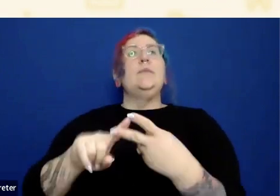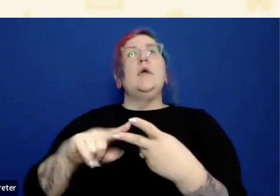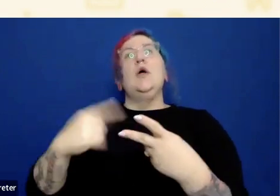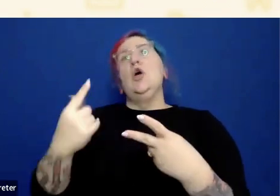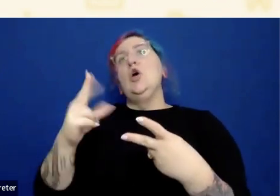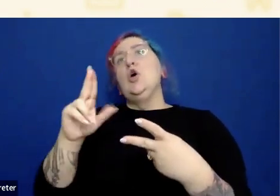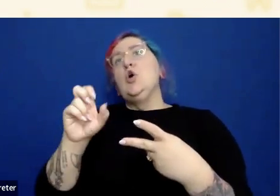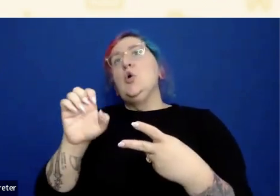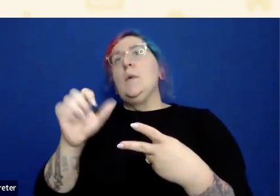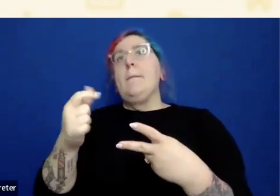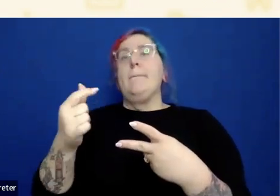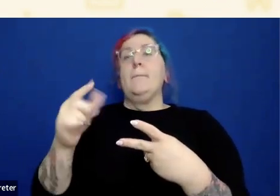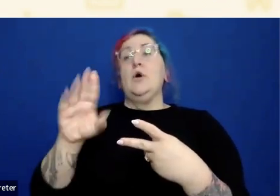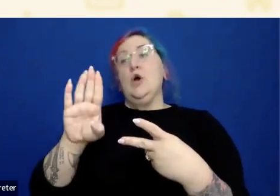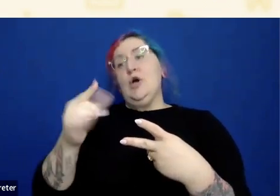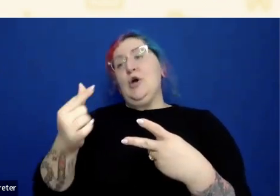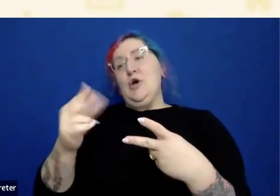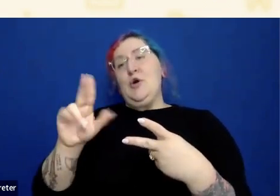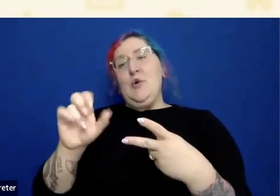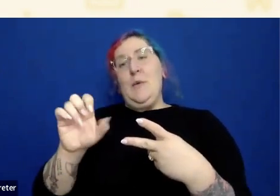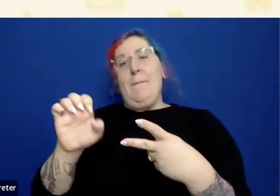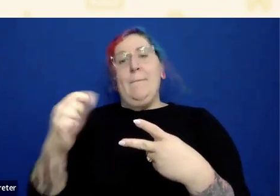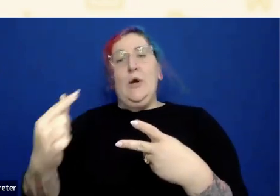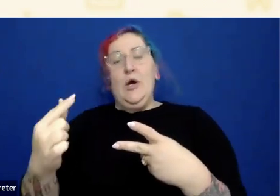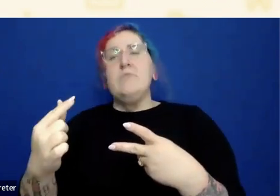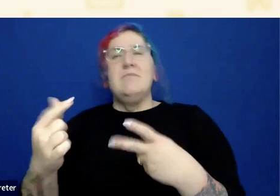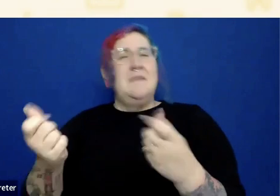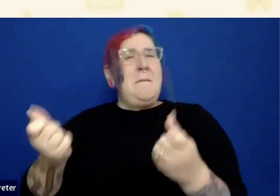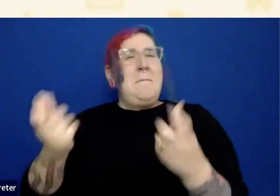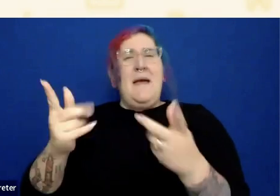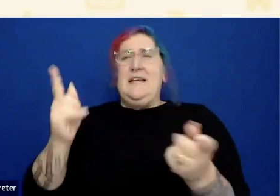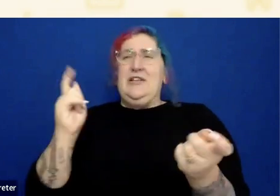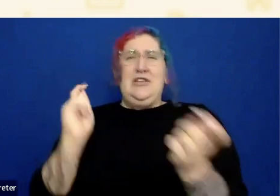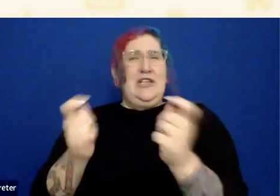Now, before this talk, I just threw a ton of WordPress websites